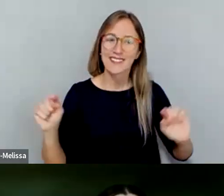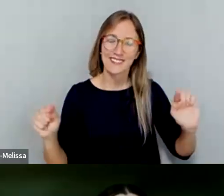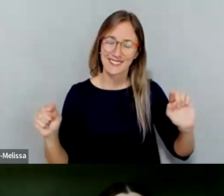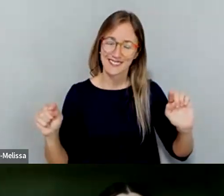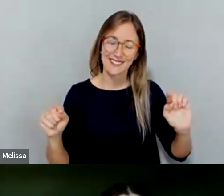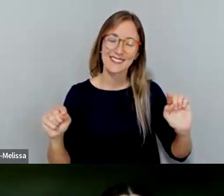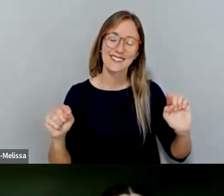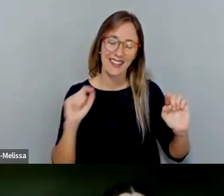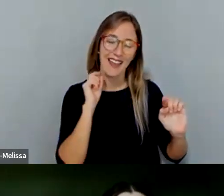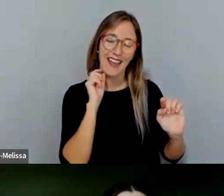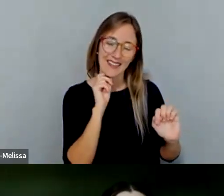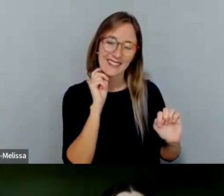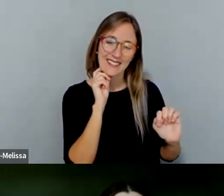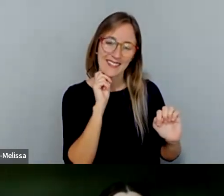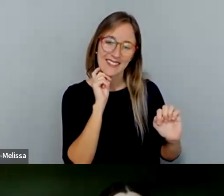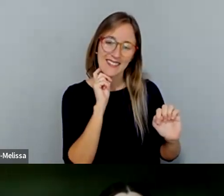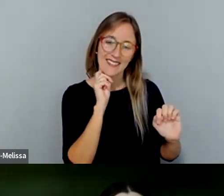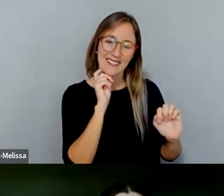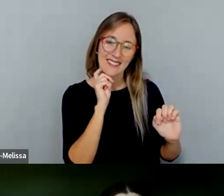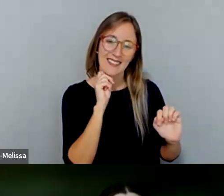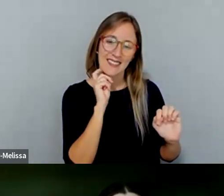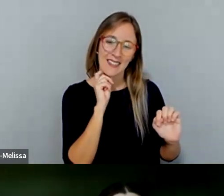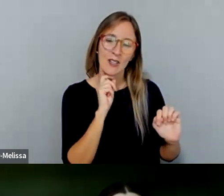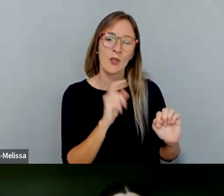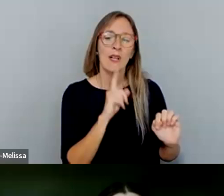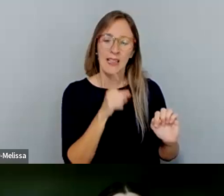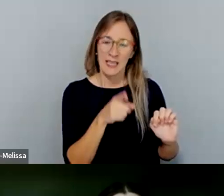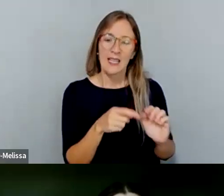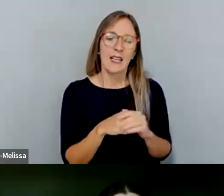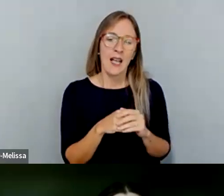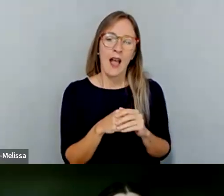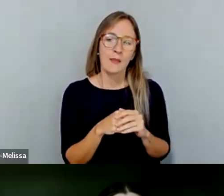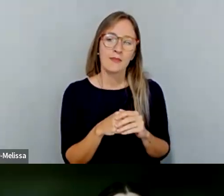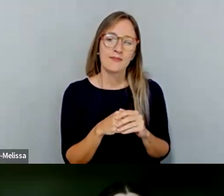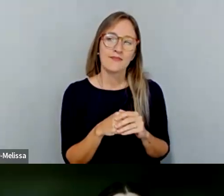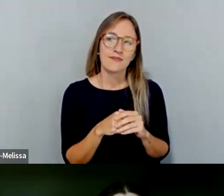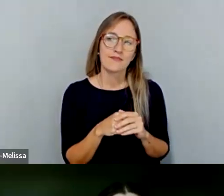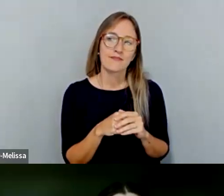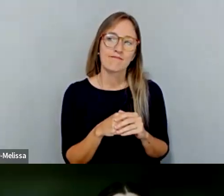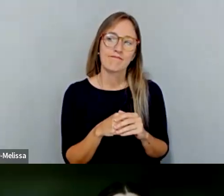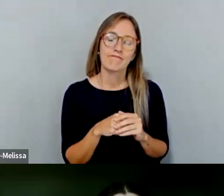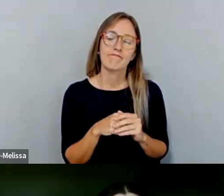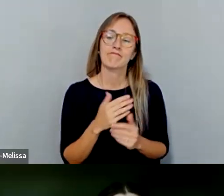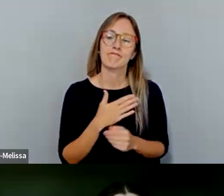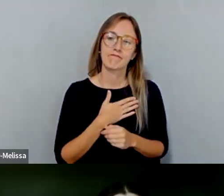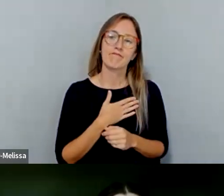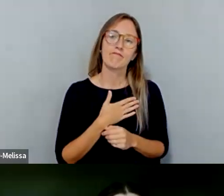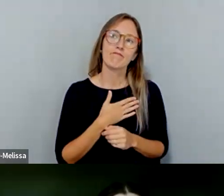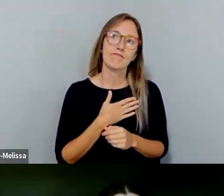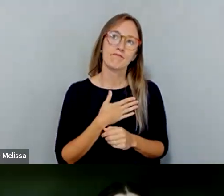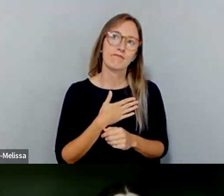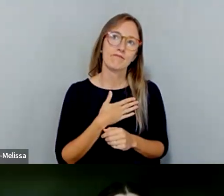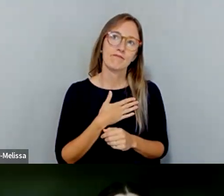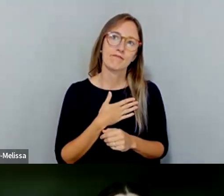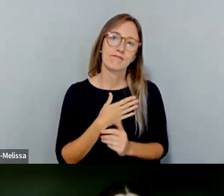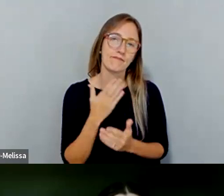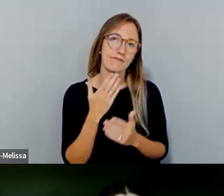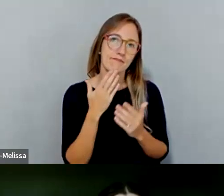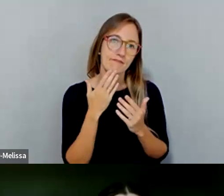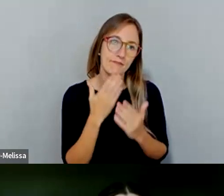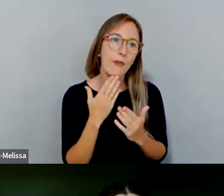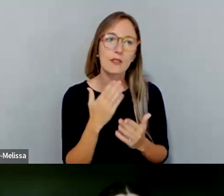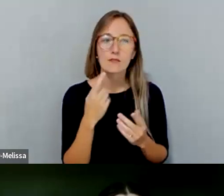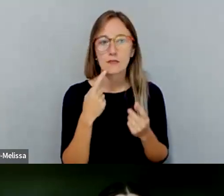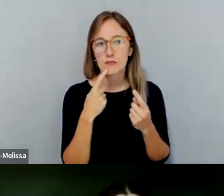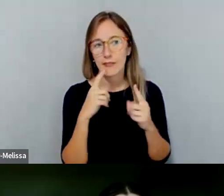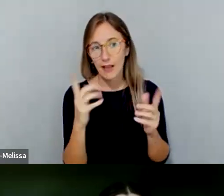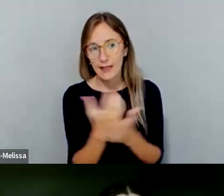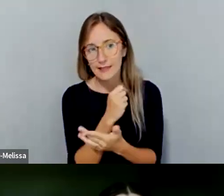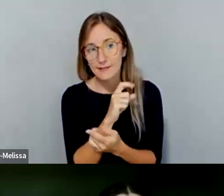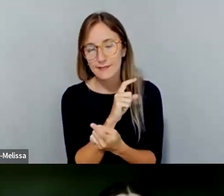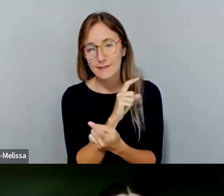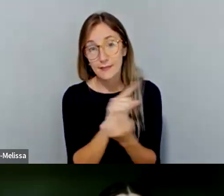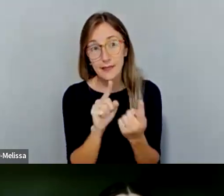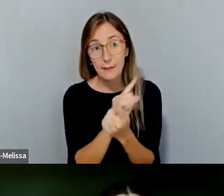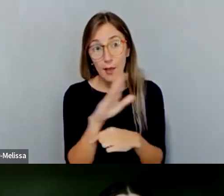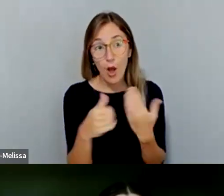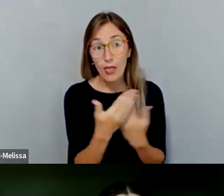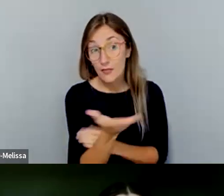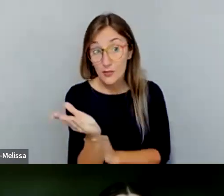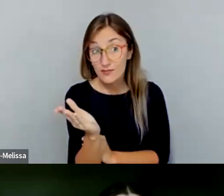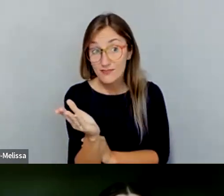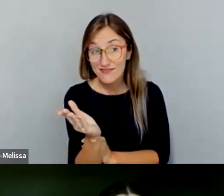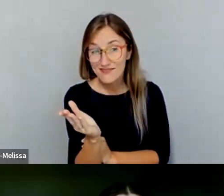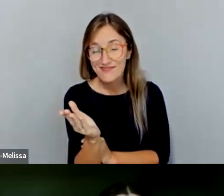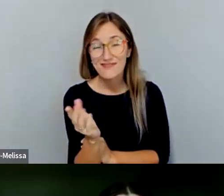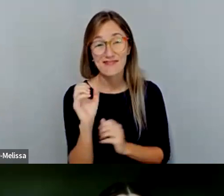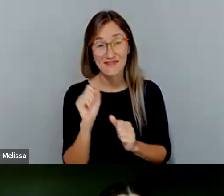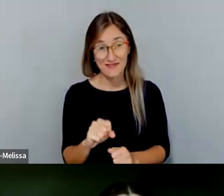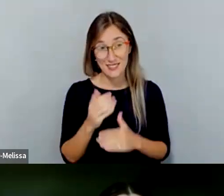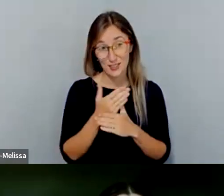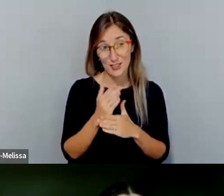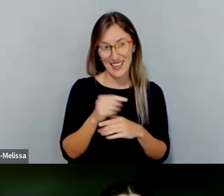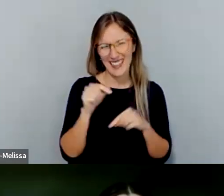interview some folks. I know this group comes from such a varied